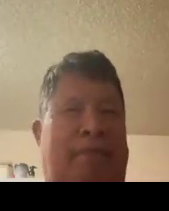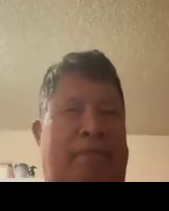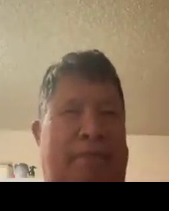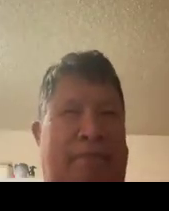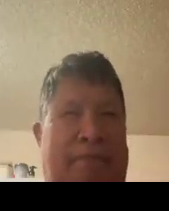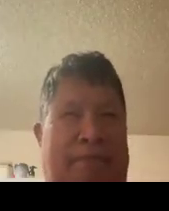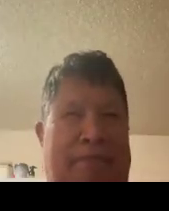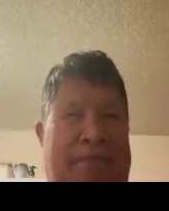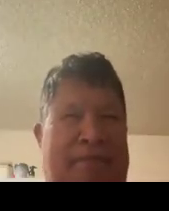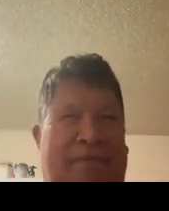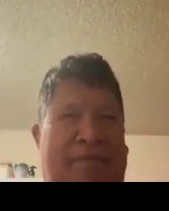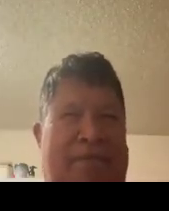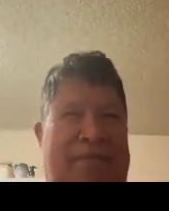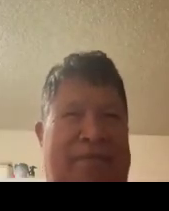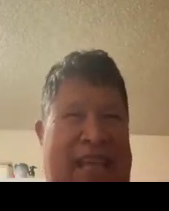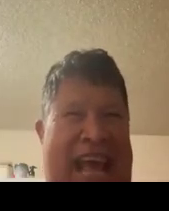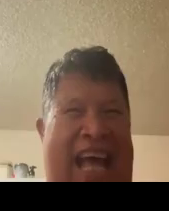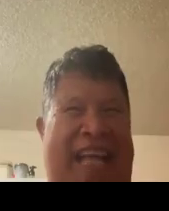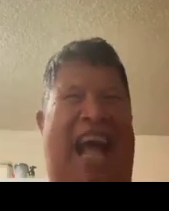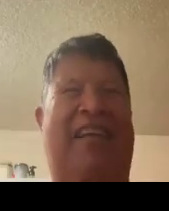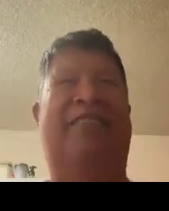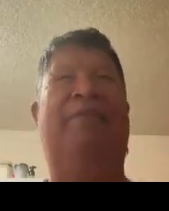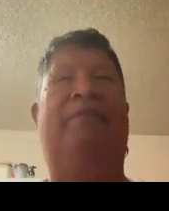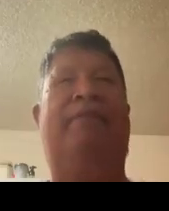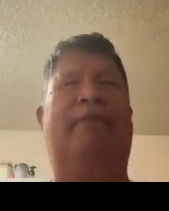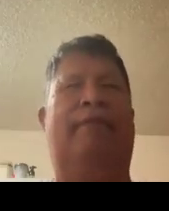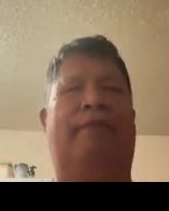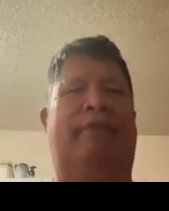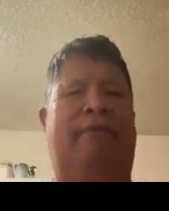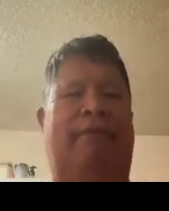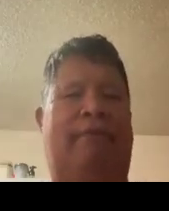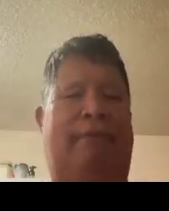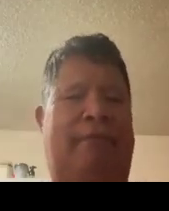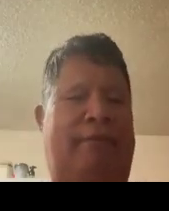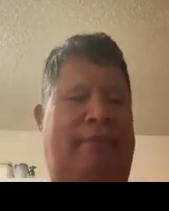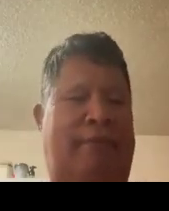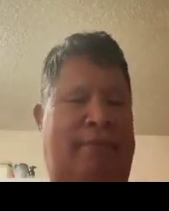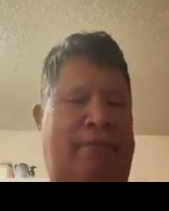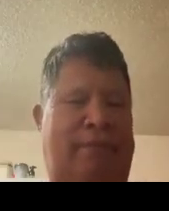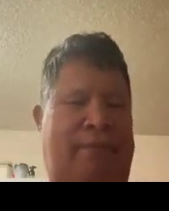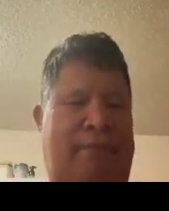Meriah: Just humanity, right? iPhone: Yeah, exactly. Meriah: Yeah, we're all people. Meriah: Yeah.